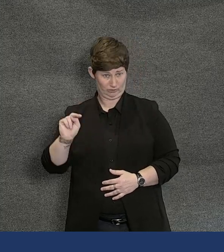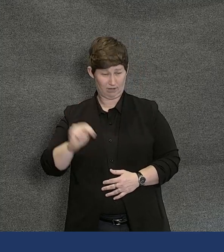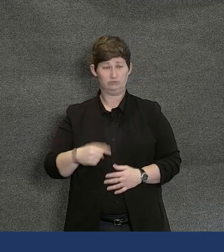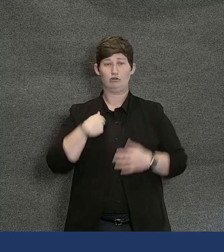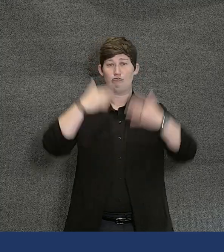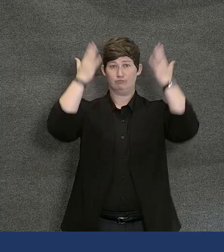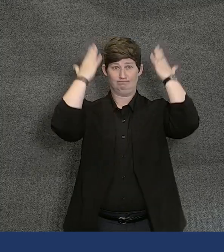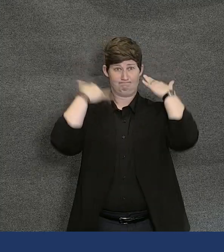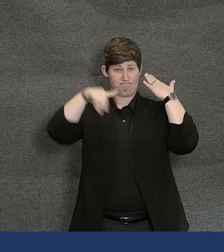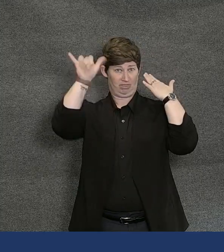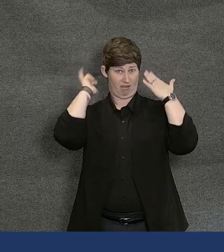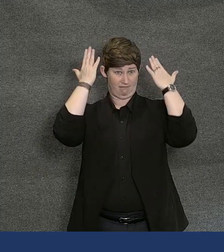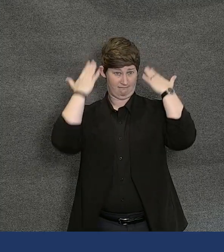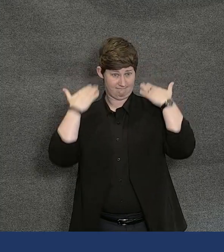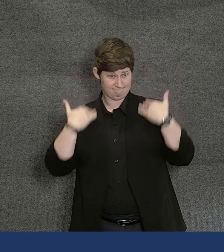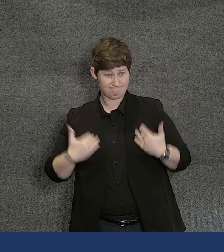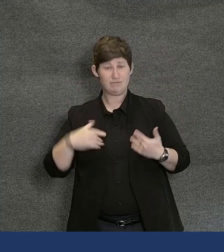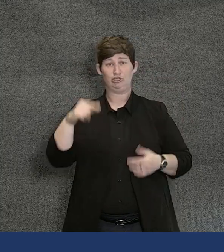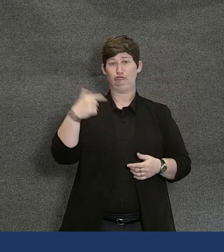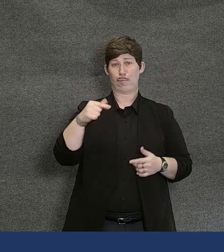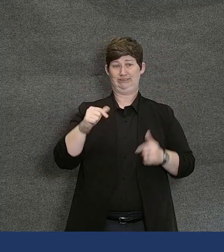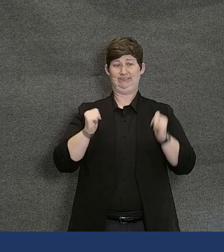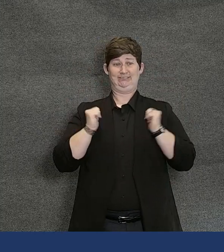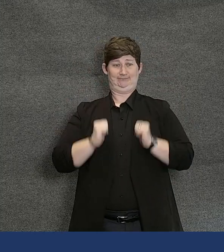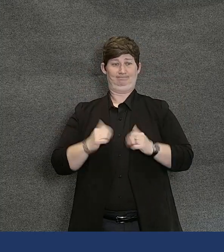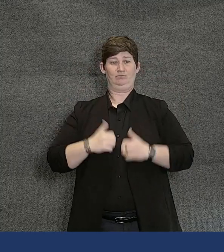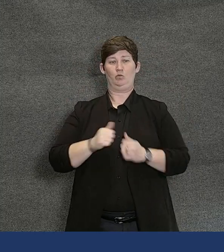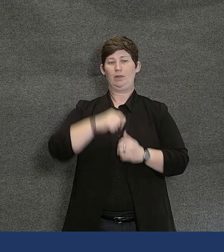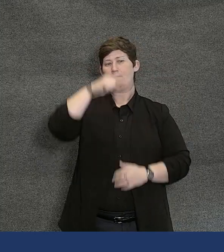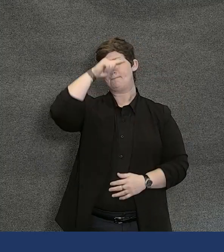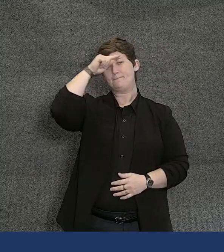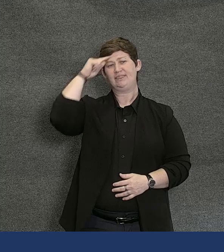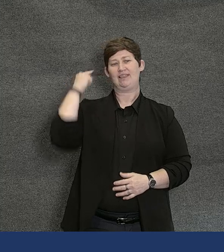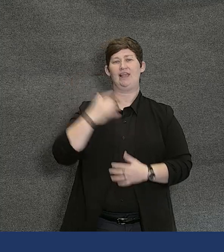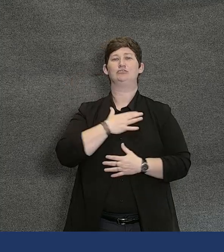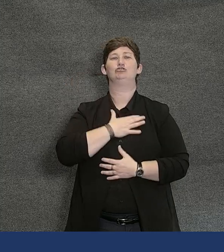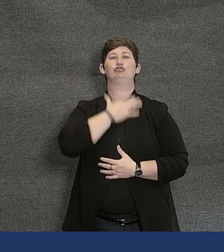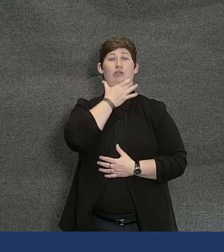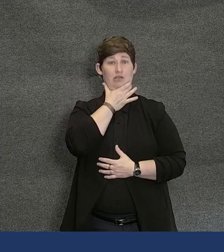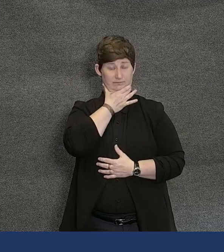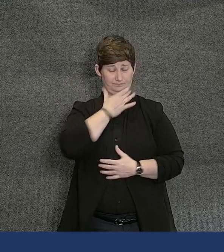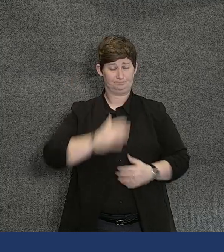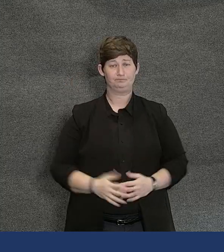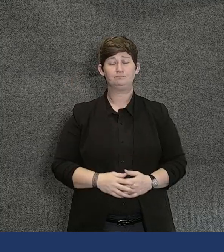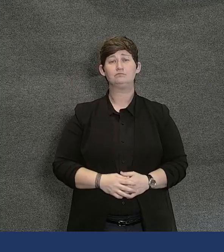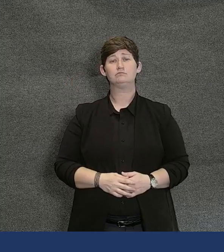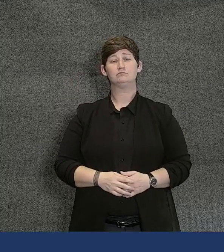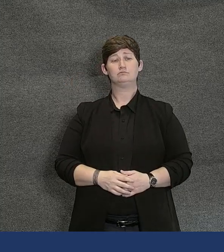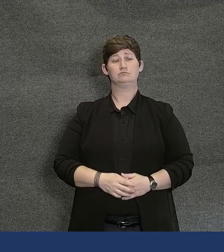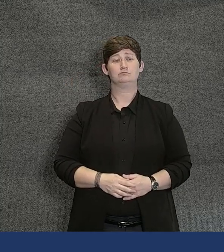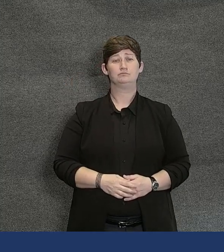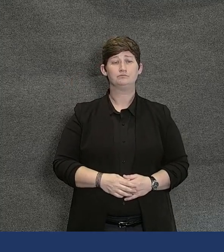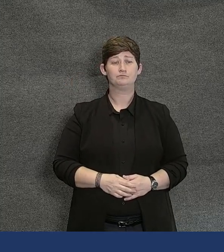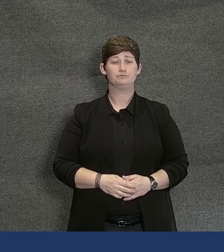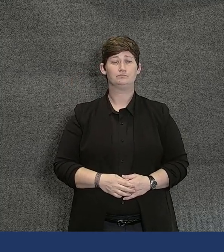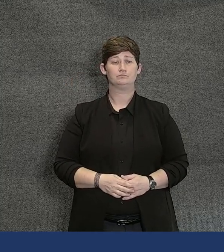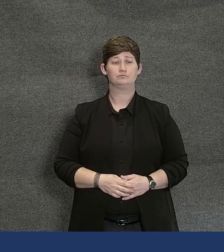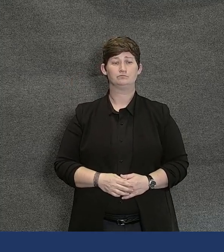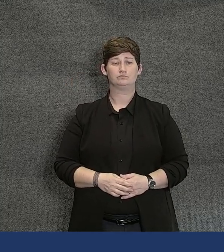I have a green vest with a black turtleneck. And we will ask other speakers if they